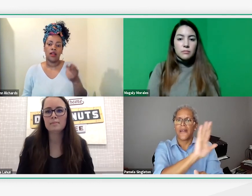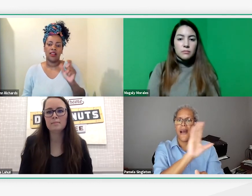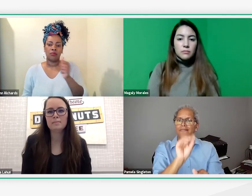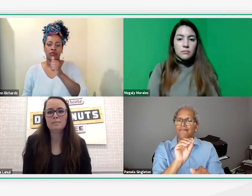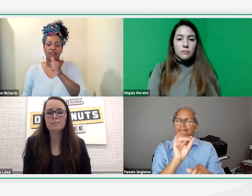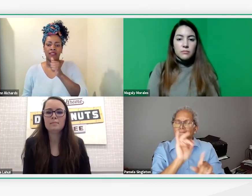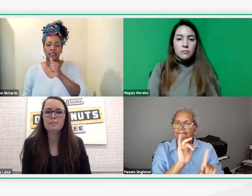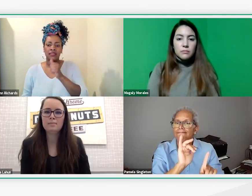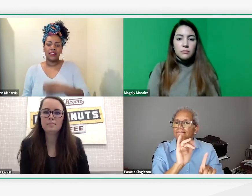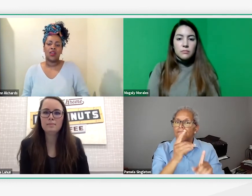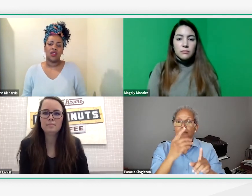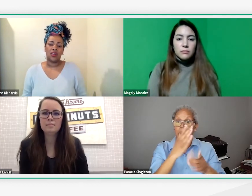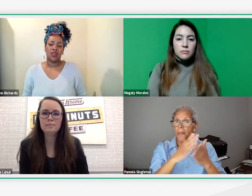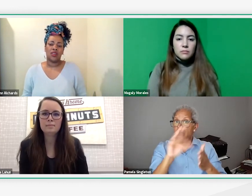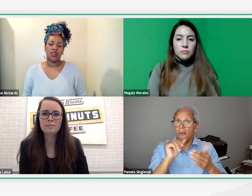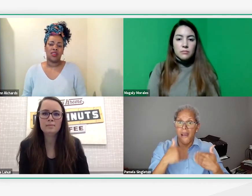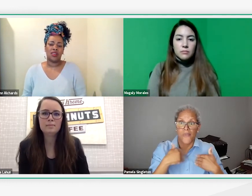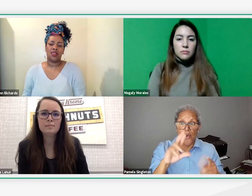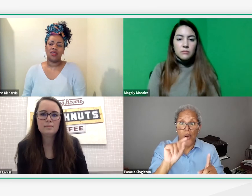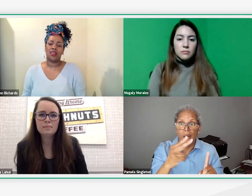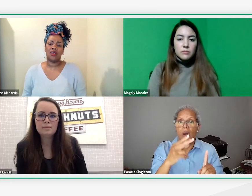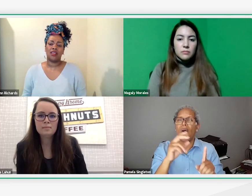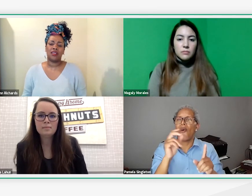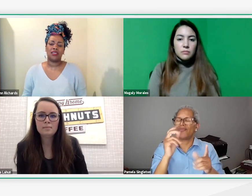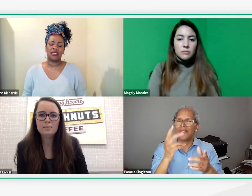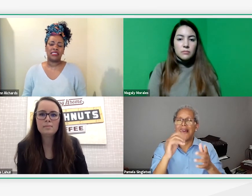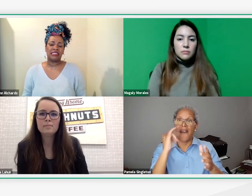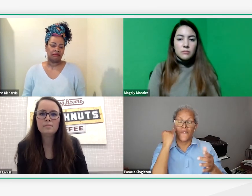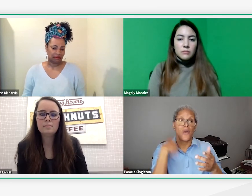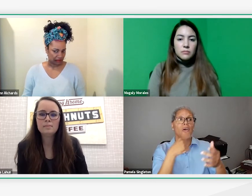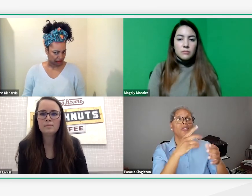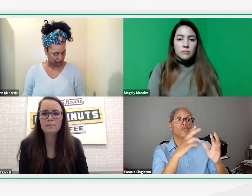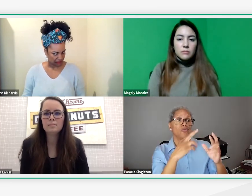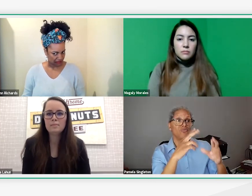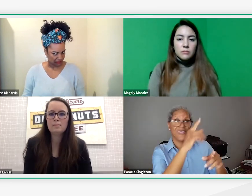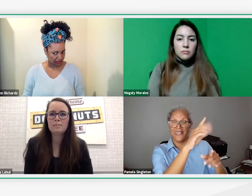some companies don't provide that. If your company doesn't have a Roth IRA,